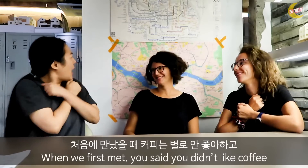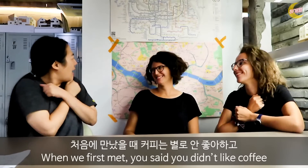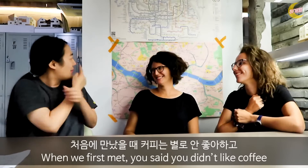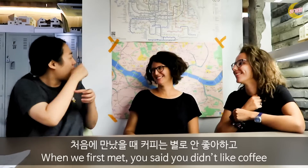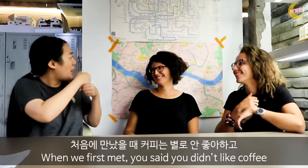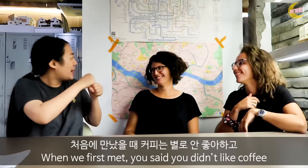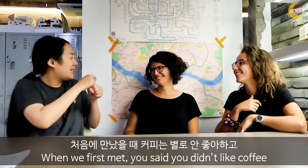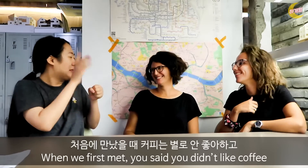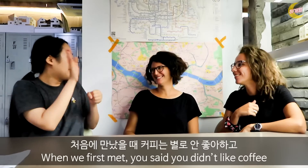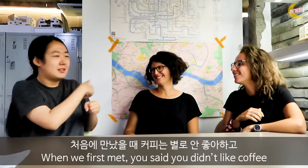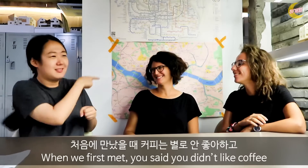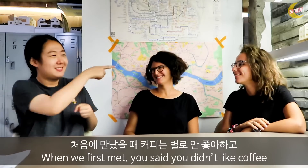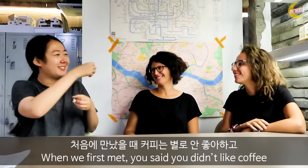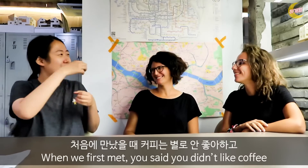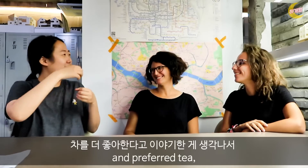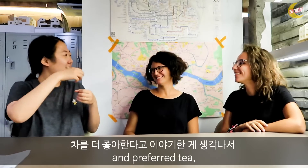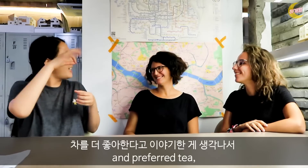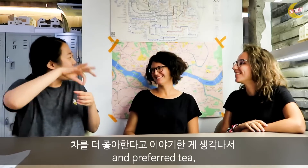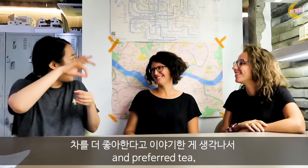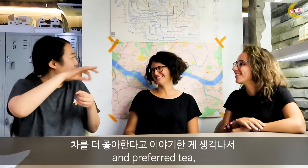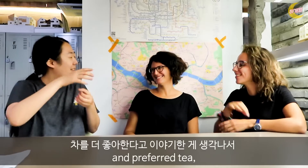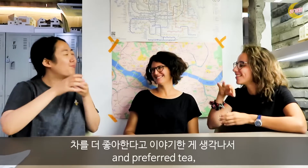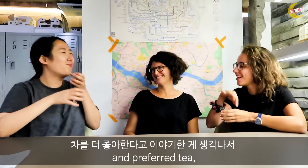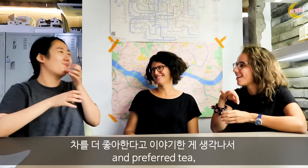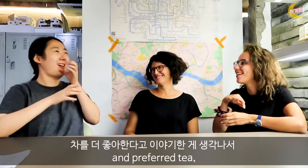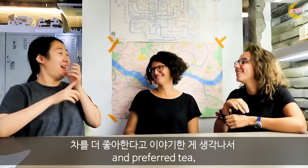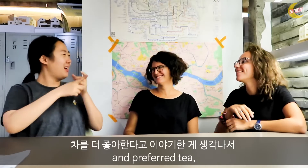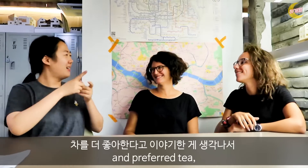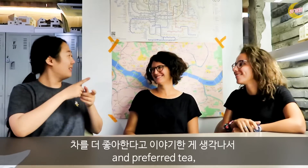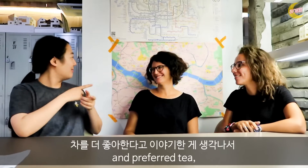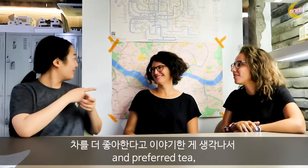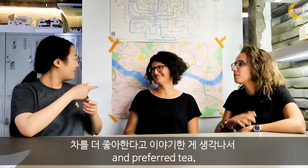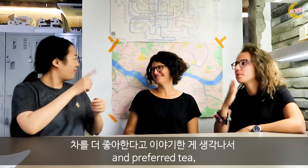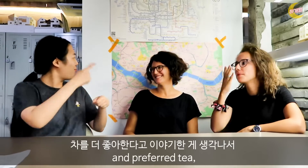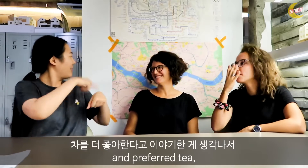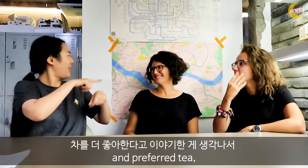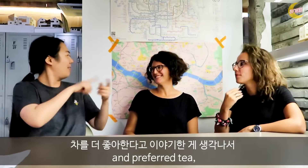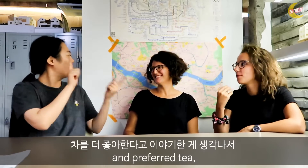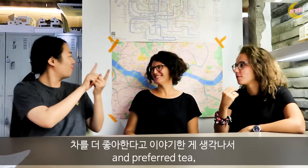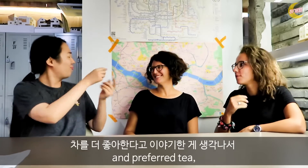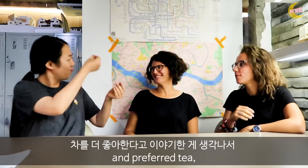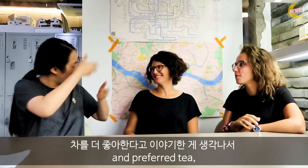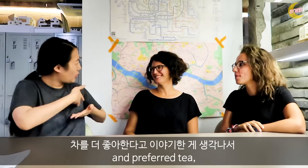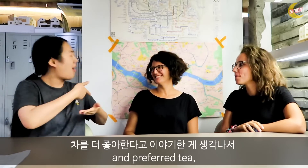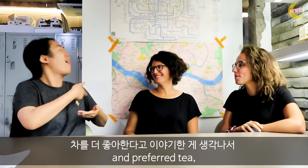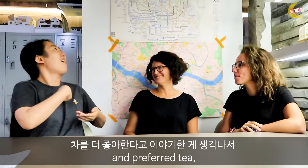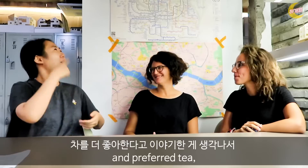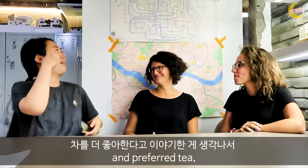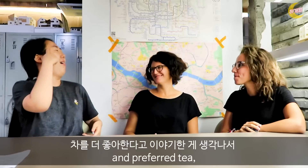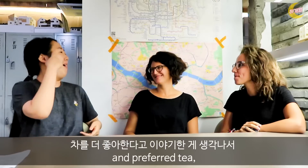When we first met, you said you didn’t like coffee and preferred tea,